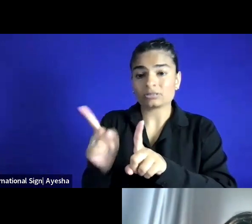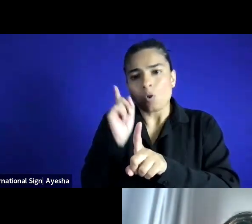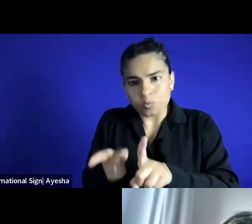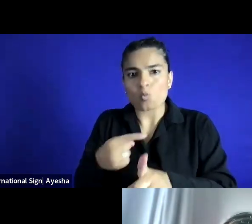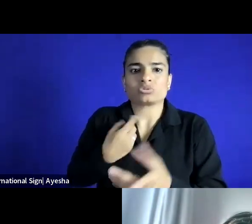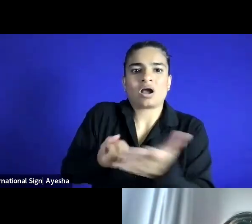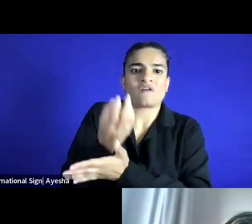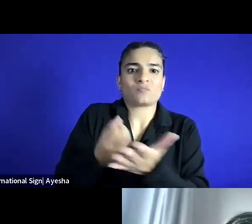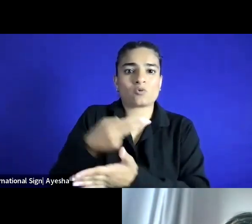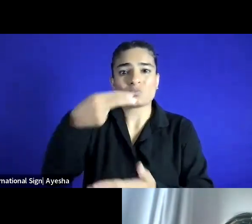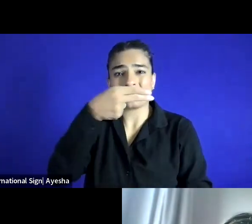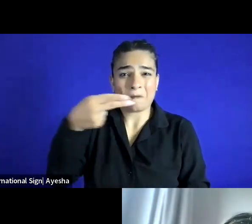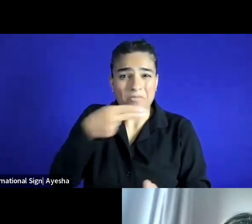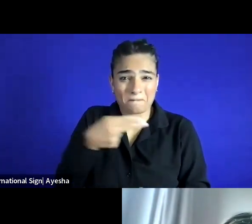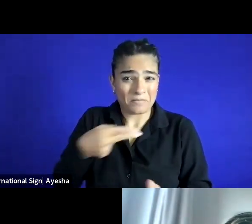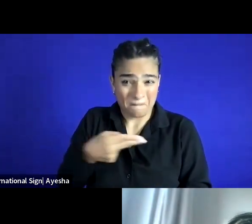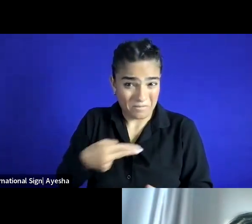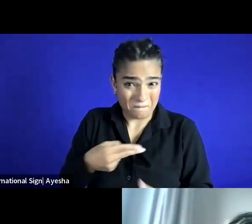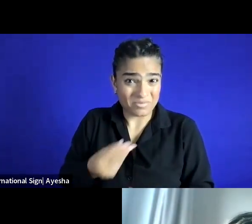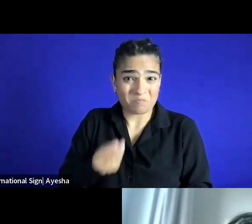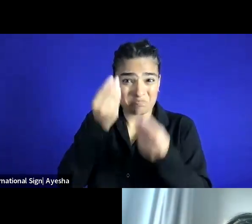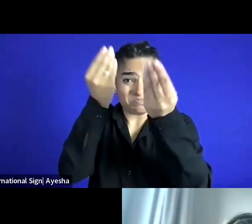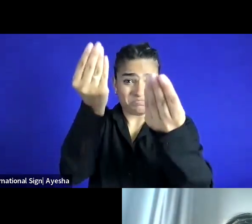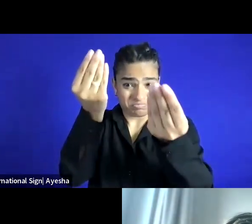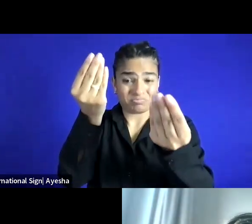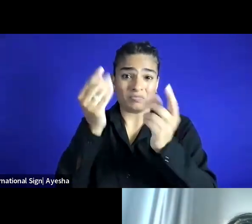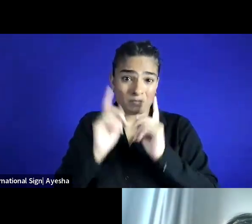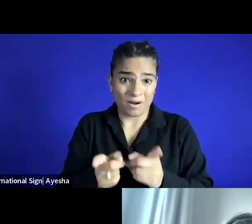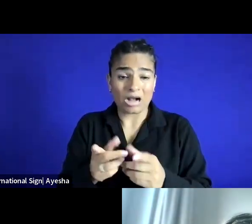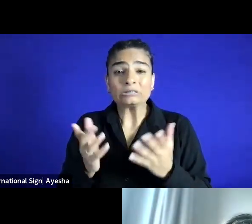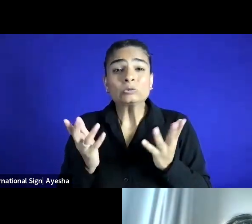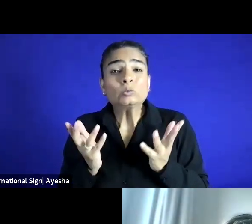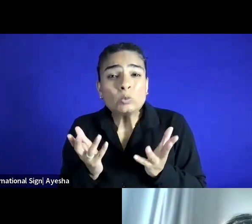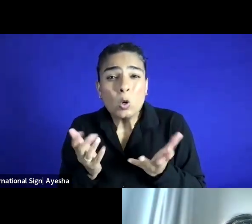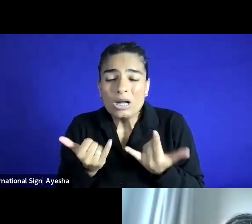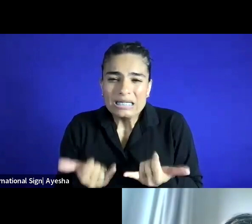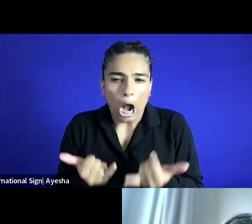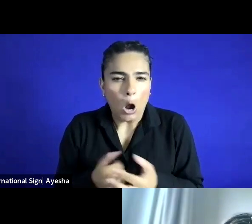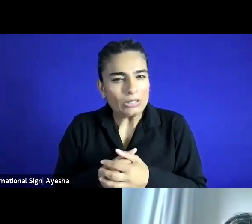So, but, but we are if it will be an option, we will make that, known.